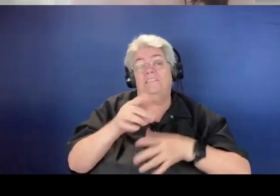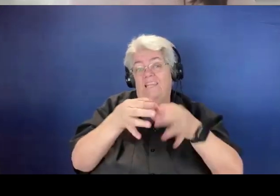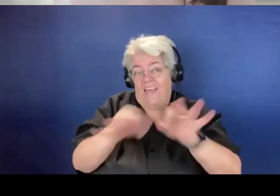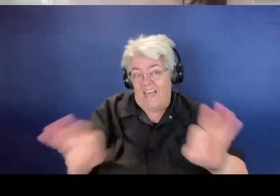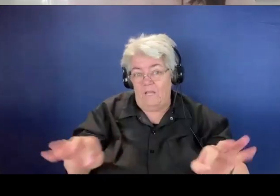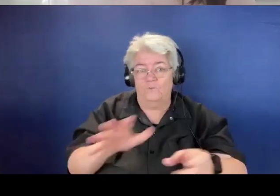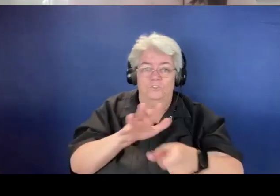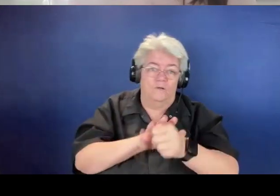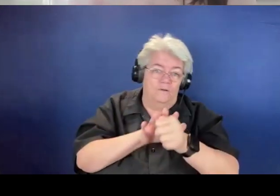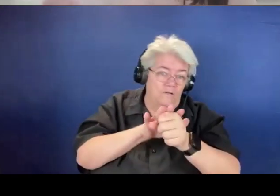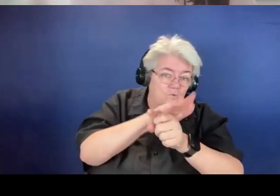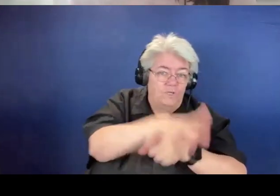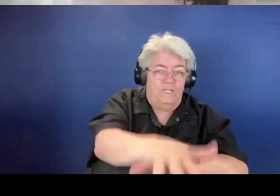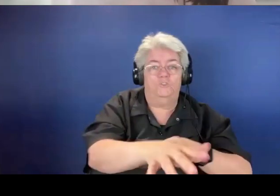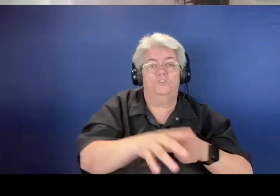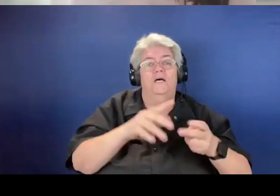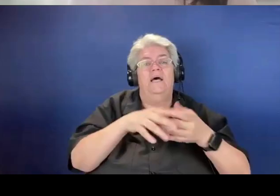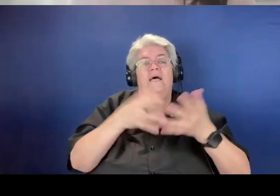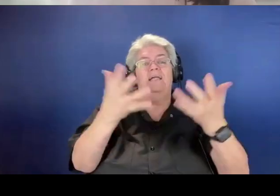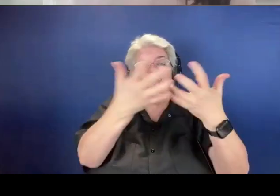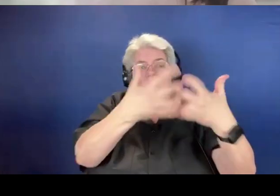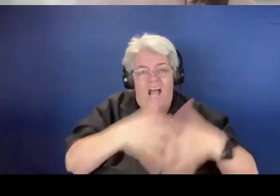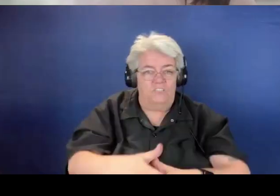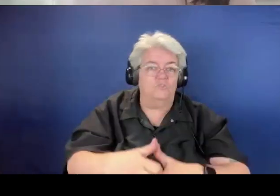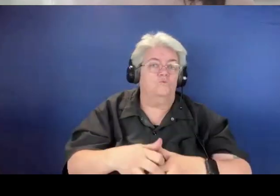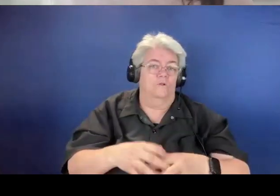When we're working with bilingual children who are DHH and their